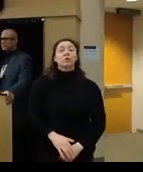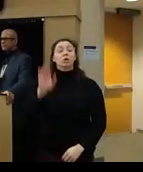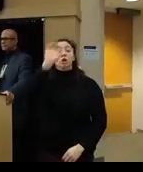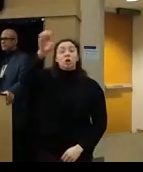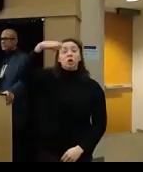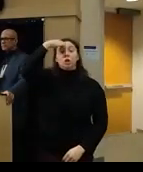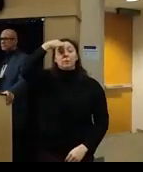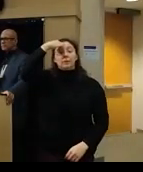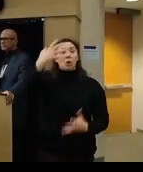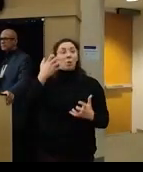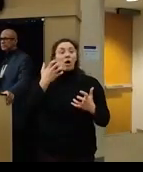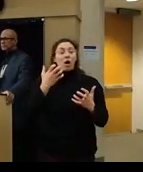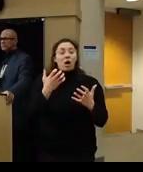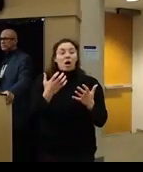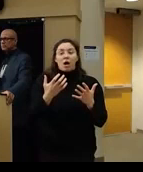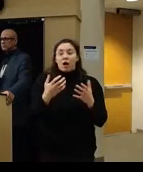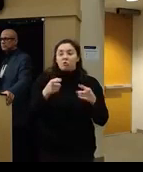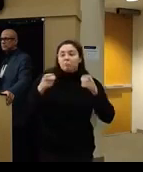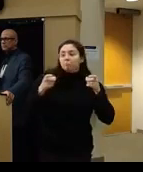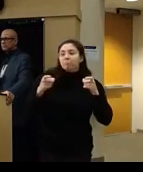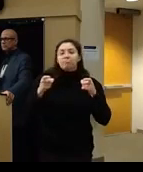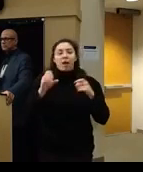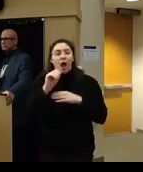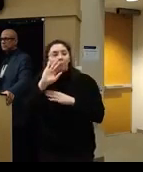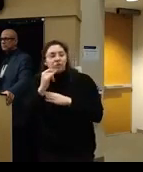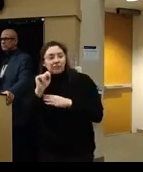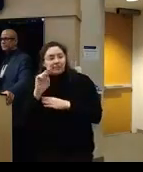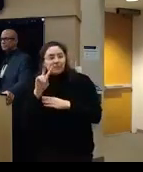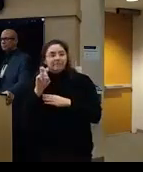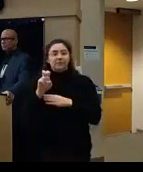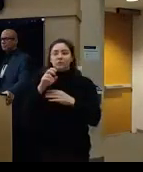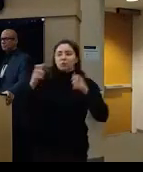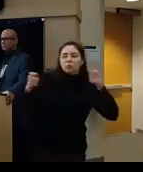deal with the materials want to deal with the objects want to deal with control or to deal